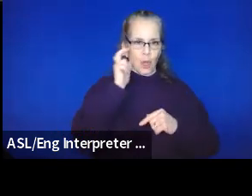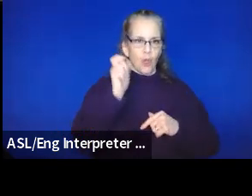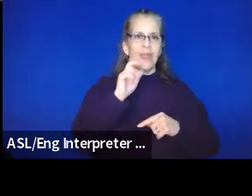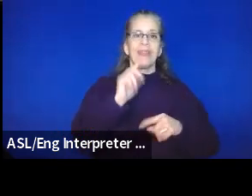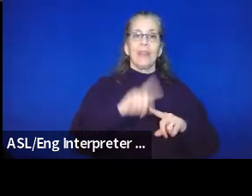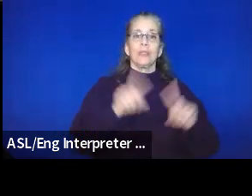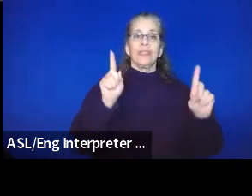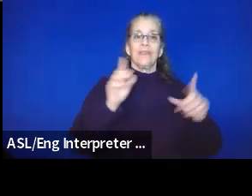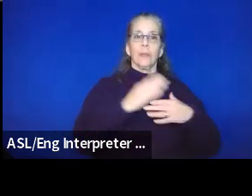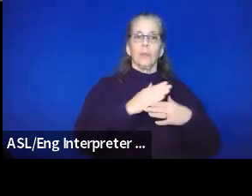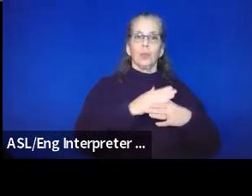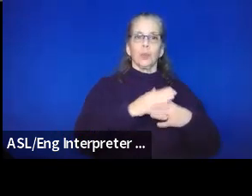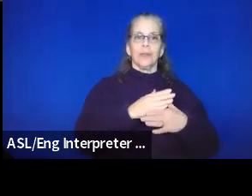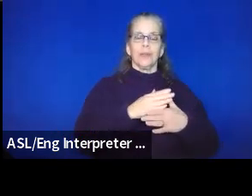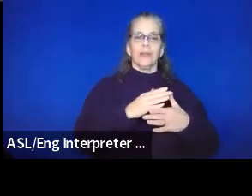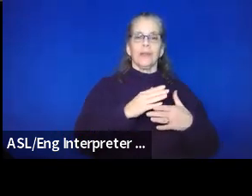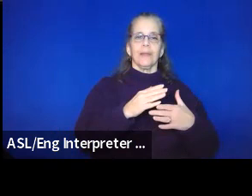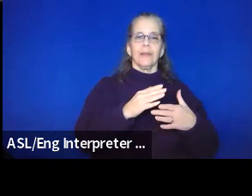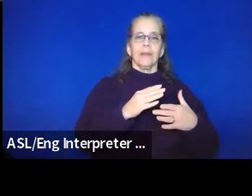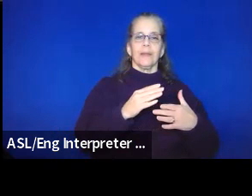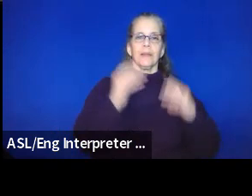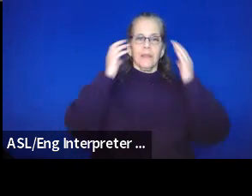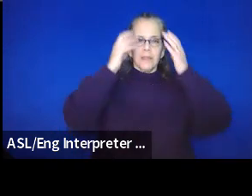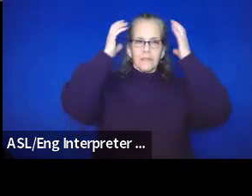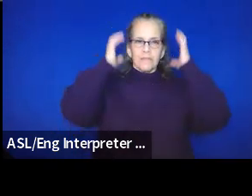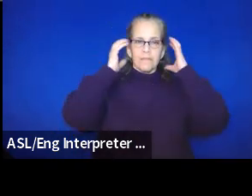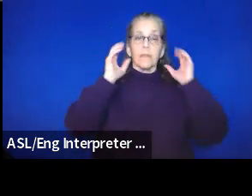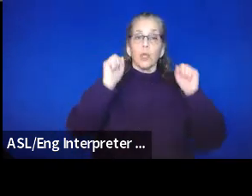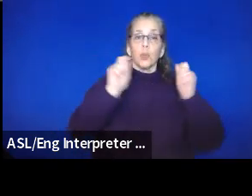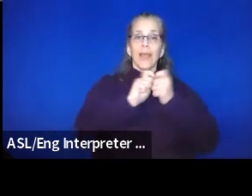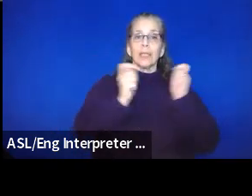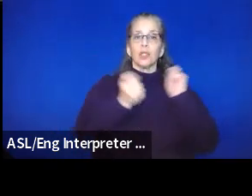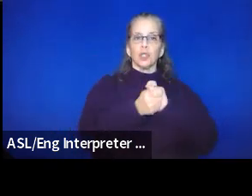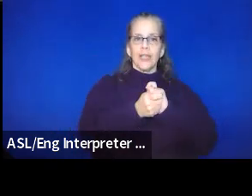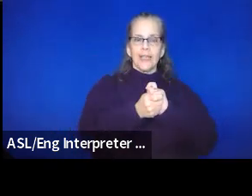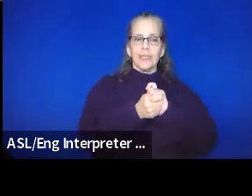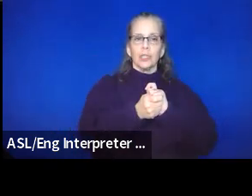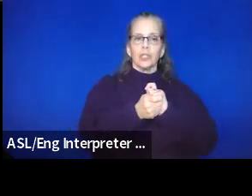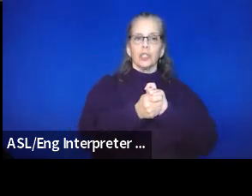can change the frequency response, the frequency output to what the patient needs.